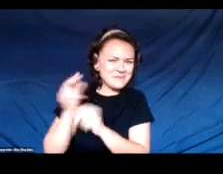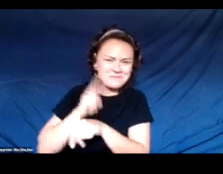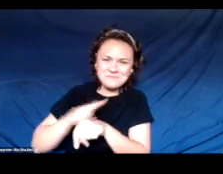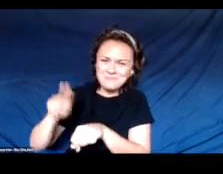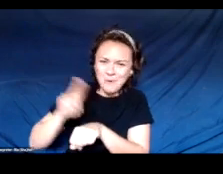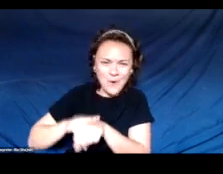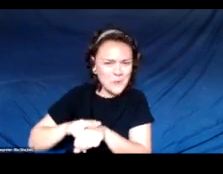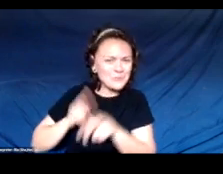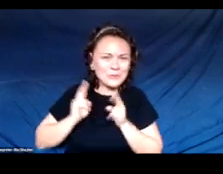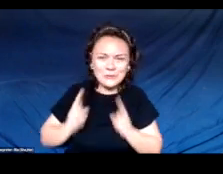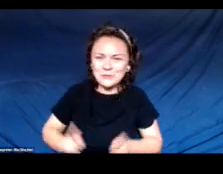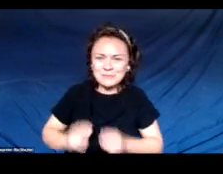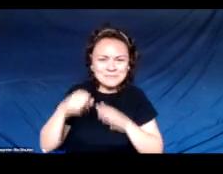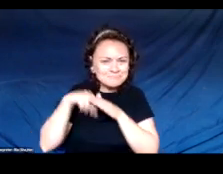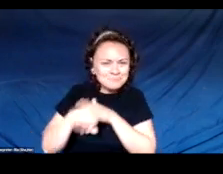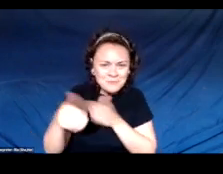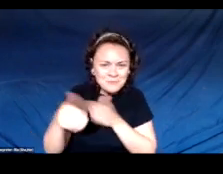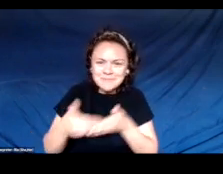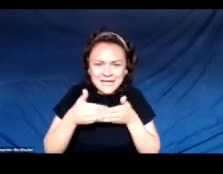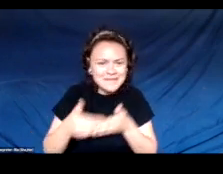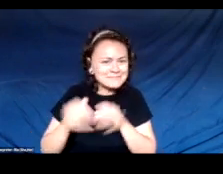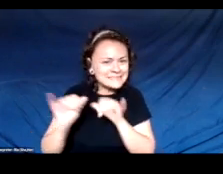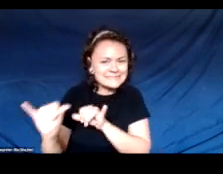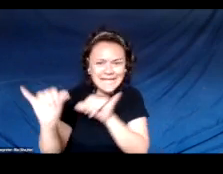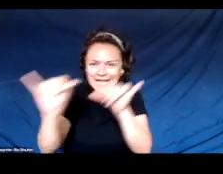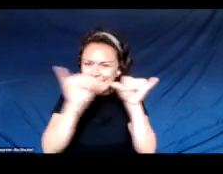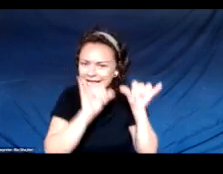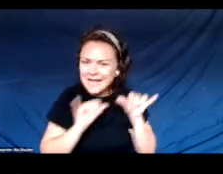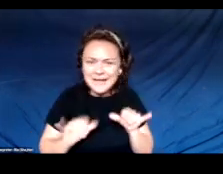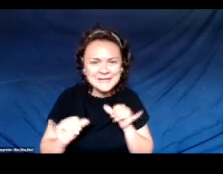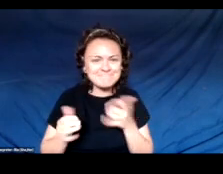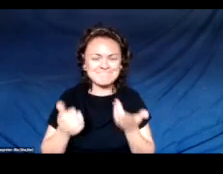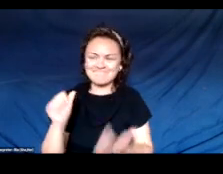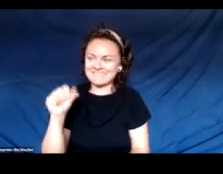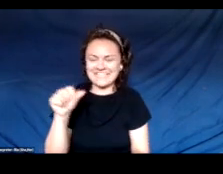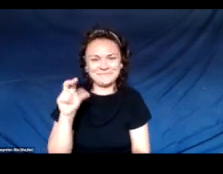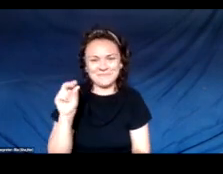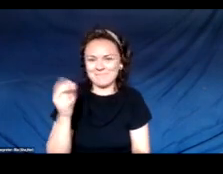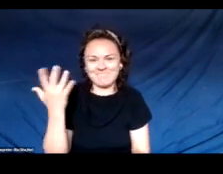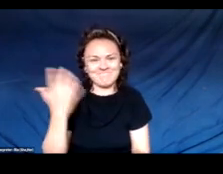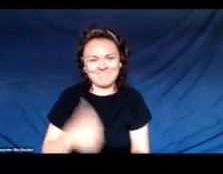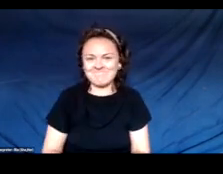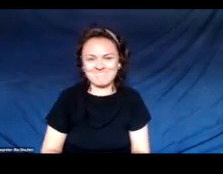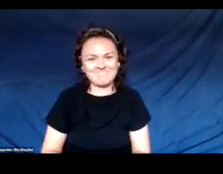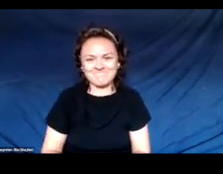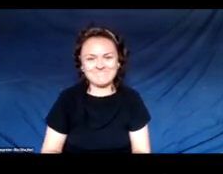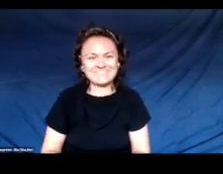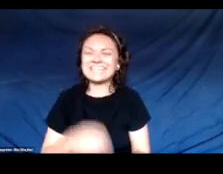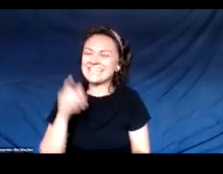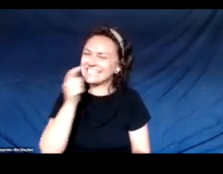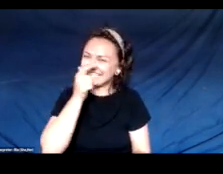It wasn't like yeah, no. Yeah. It was an interesting experience,